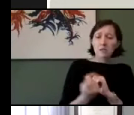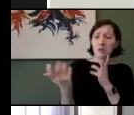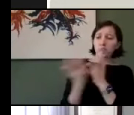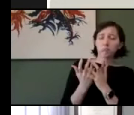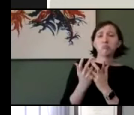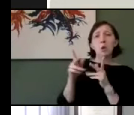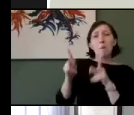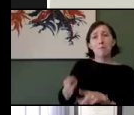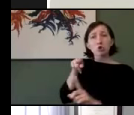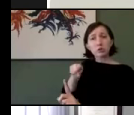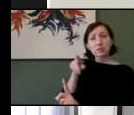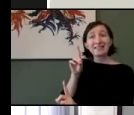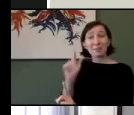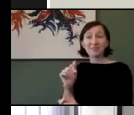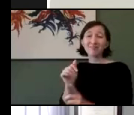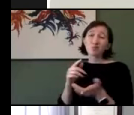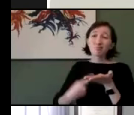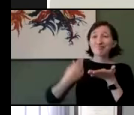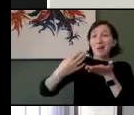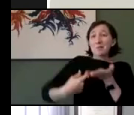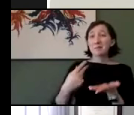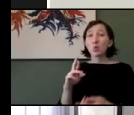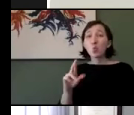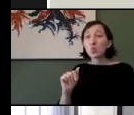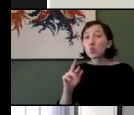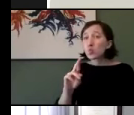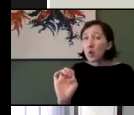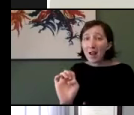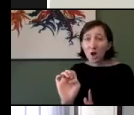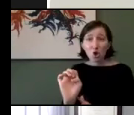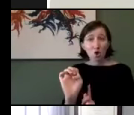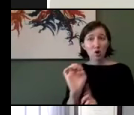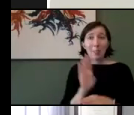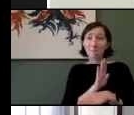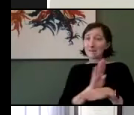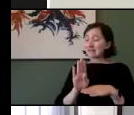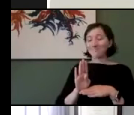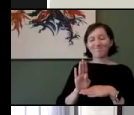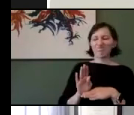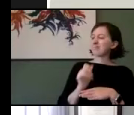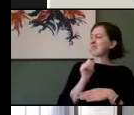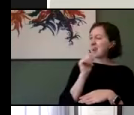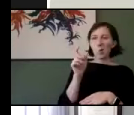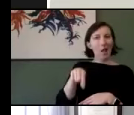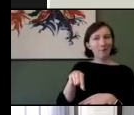when it is not possible to accommodate an individual. A business does not have to provide a requested modification